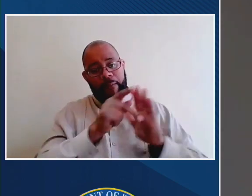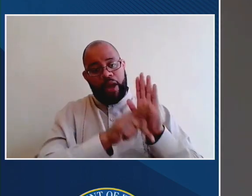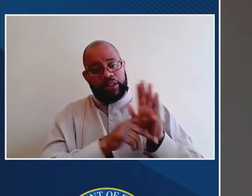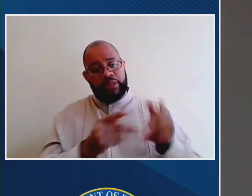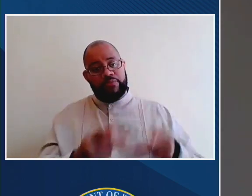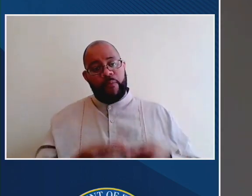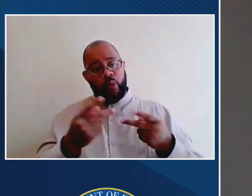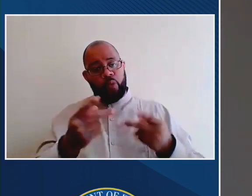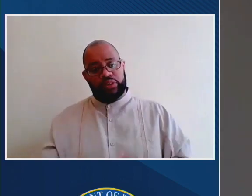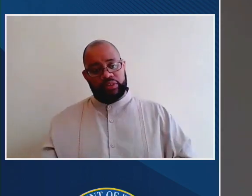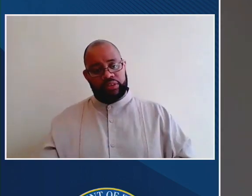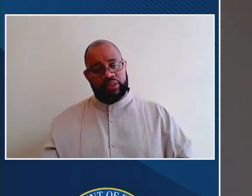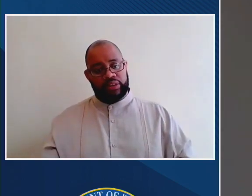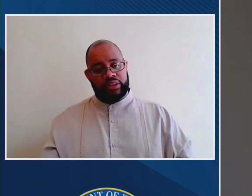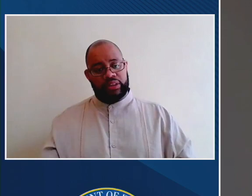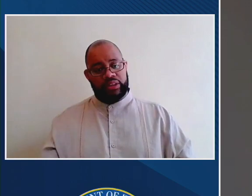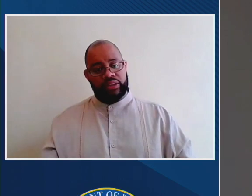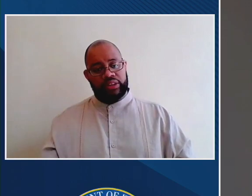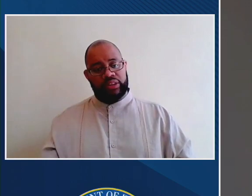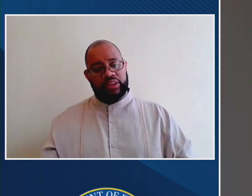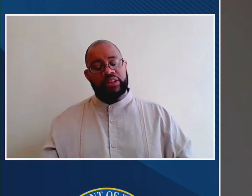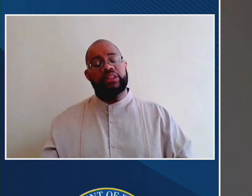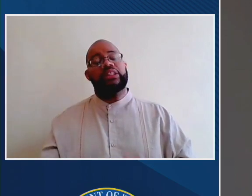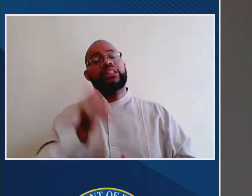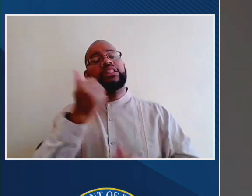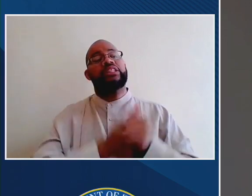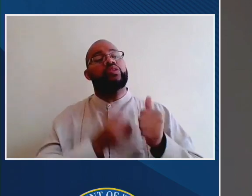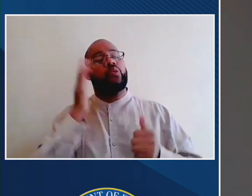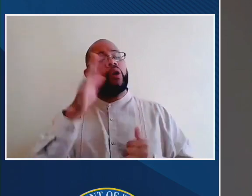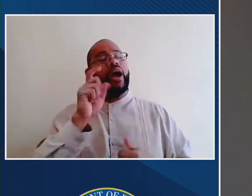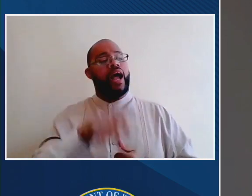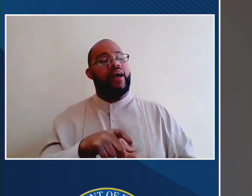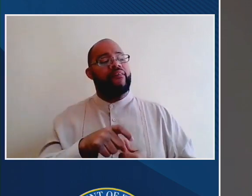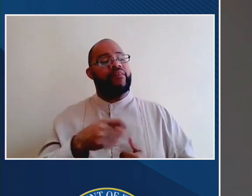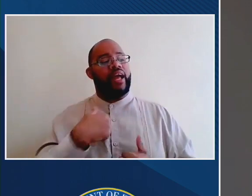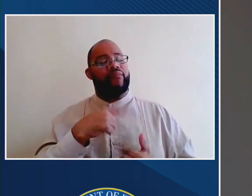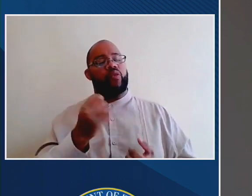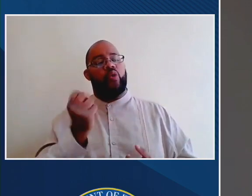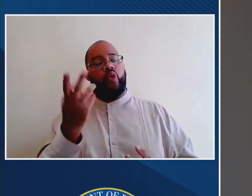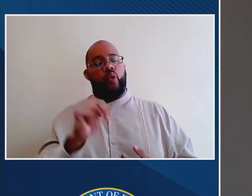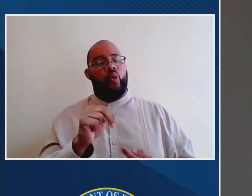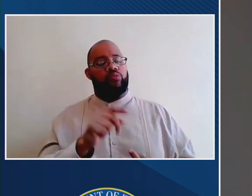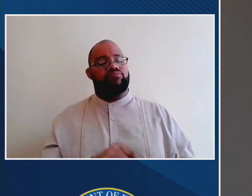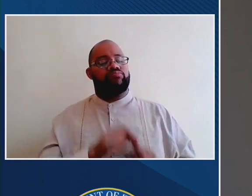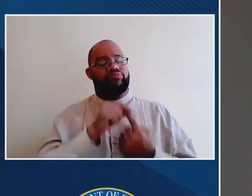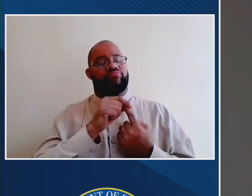Each policy proposal will be subject to its own distinct consensus building and as